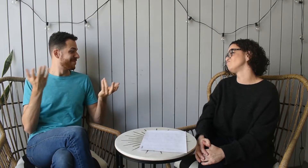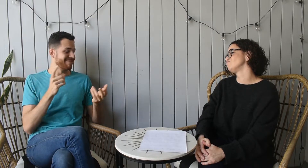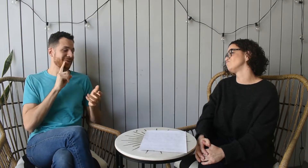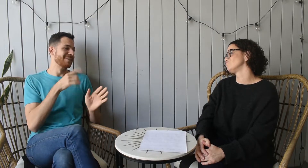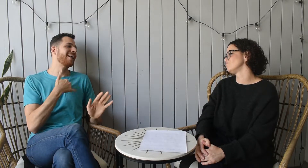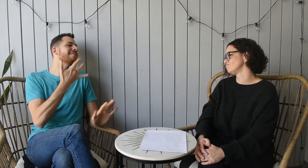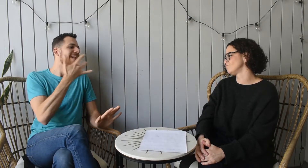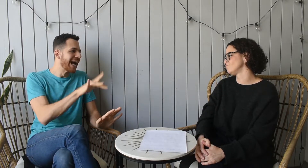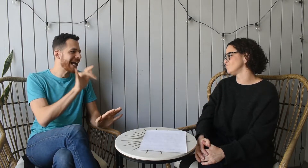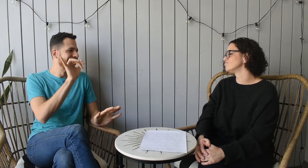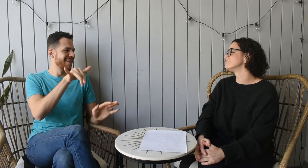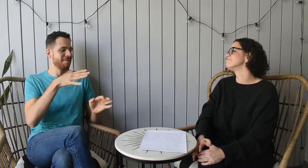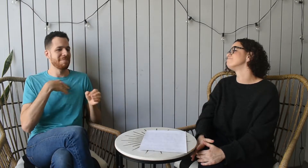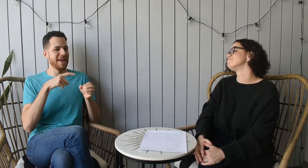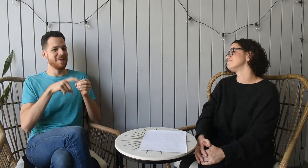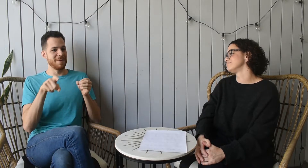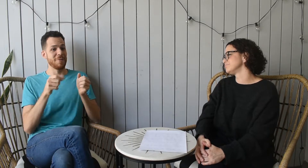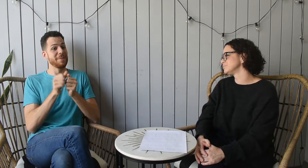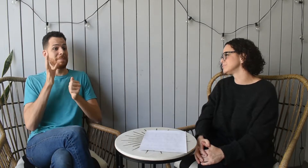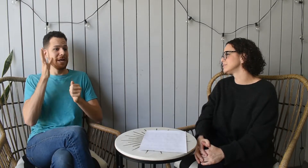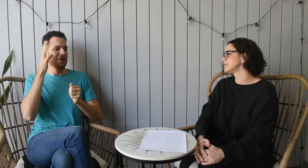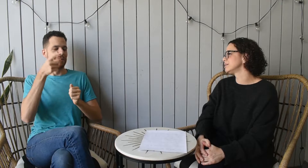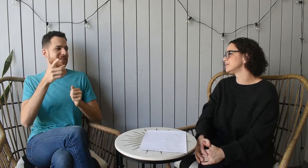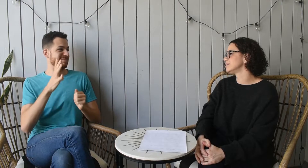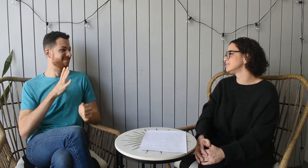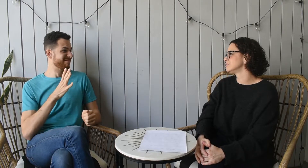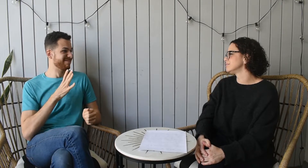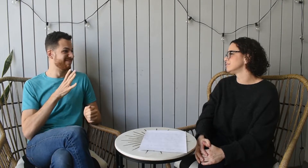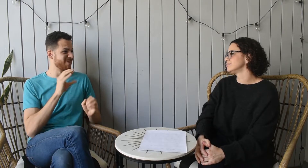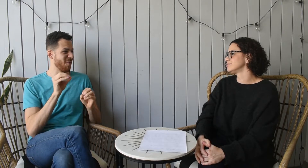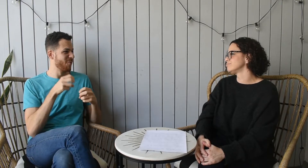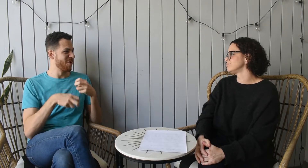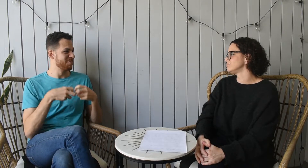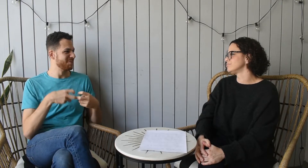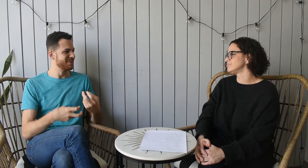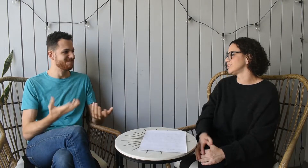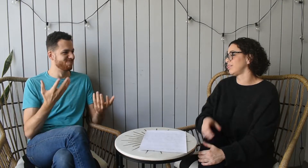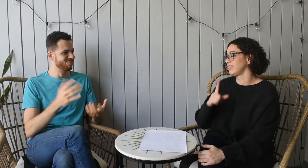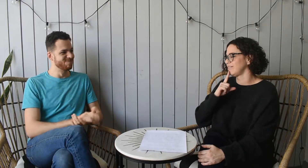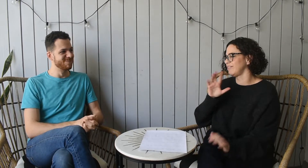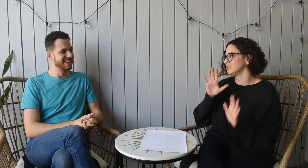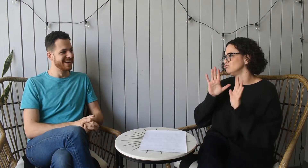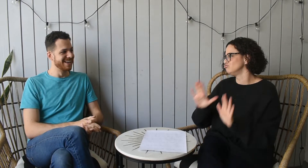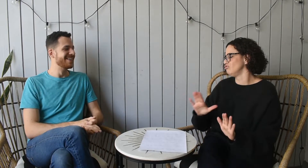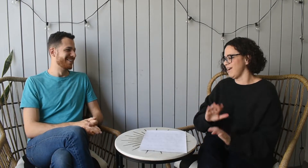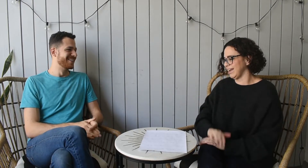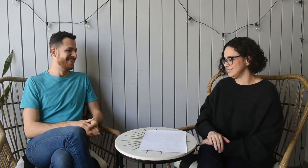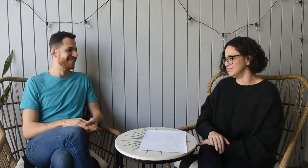I am lucky that my coming out to my parents wasn't a problem. That's great.